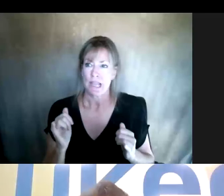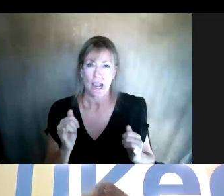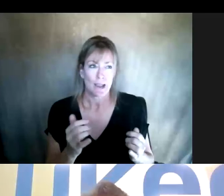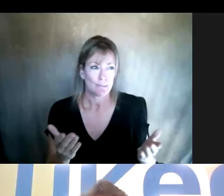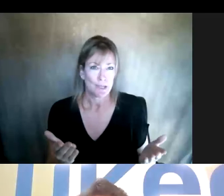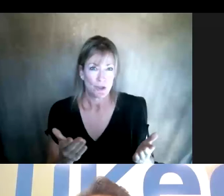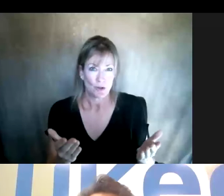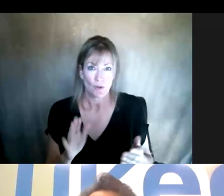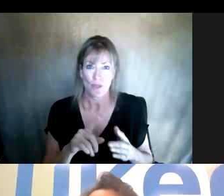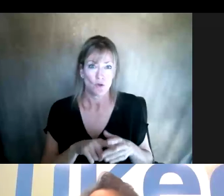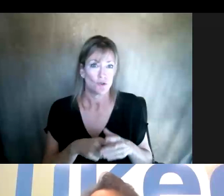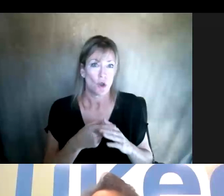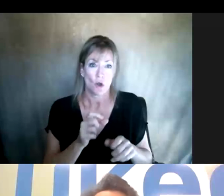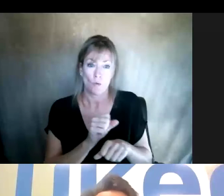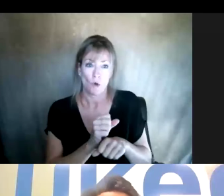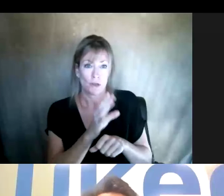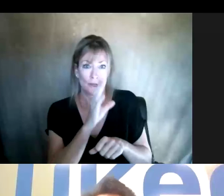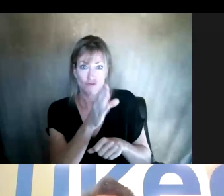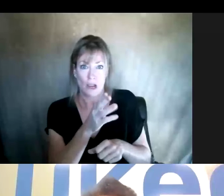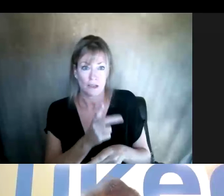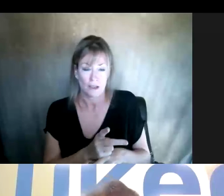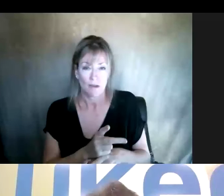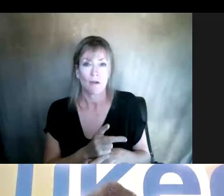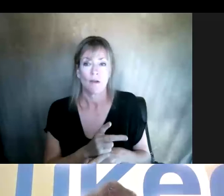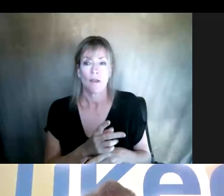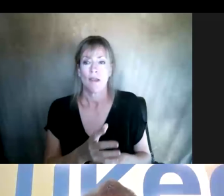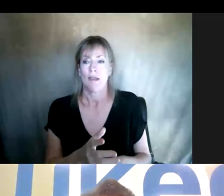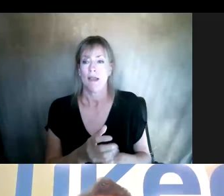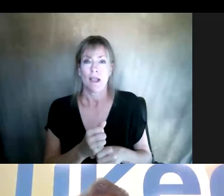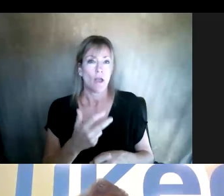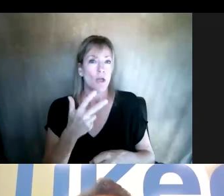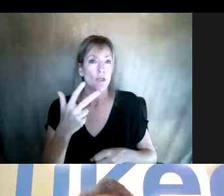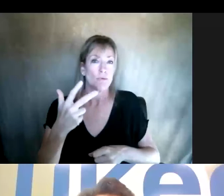THEIR START WORKING DIRECT CARE, I HAD THREE DAYS OF TRAINING.